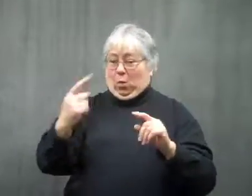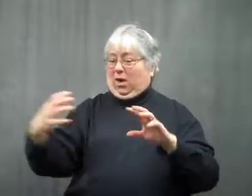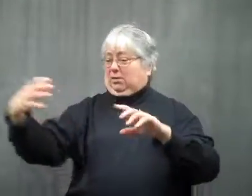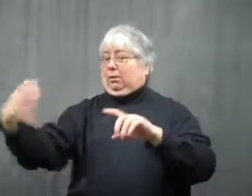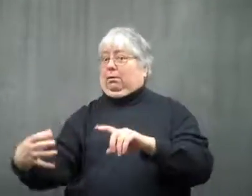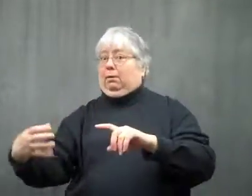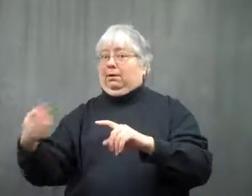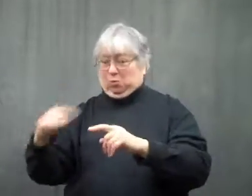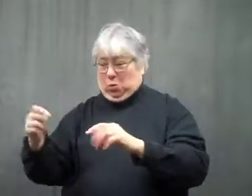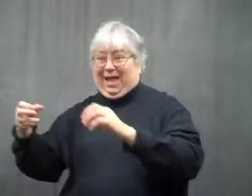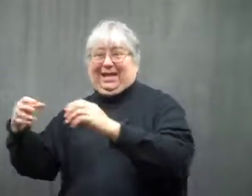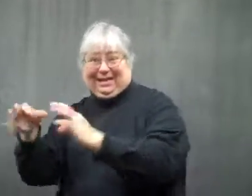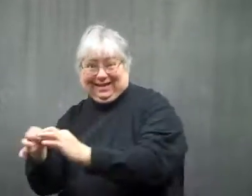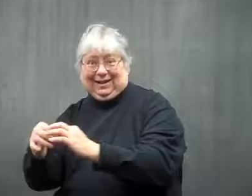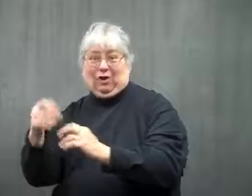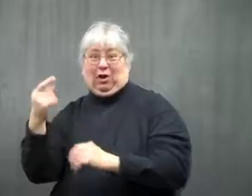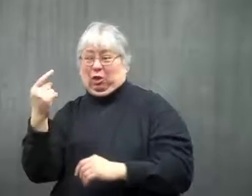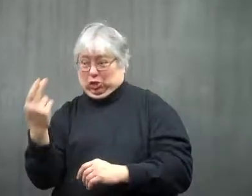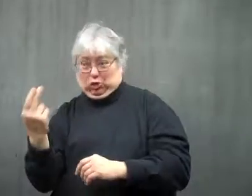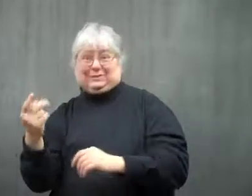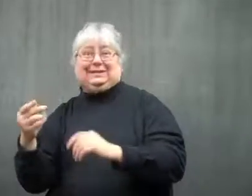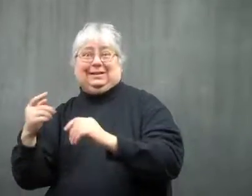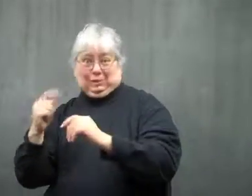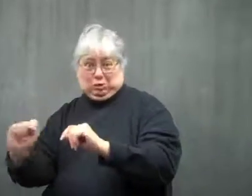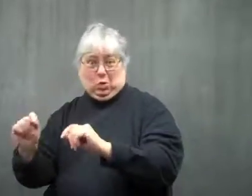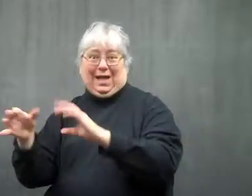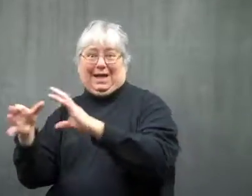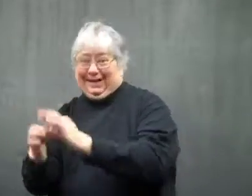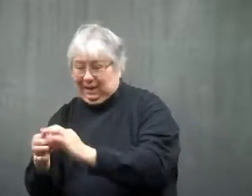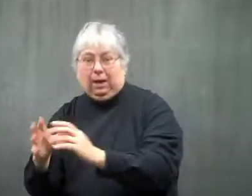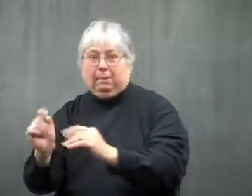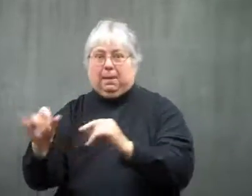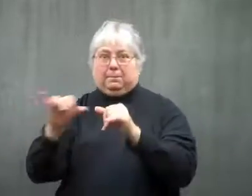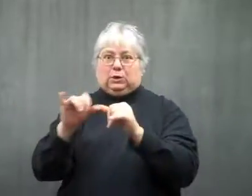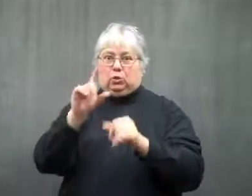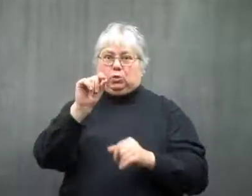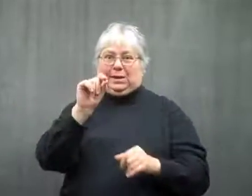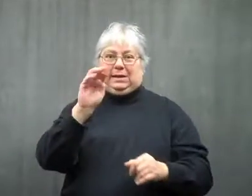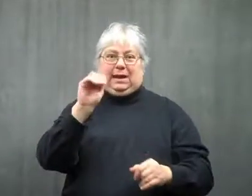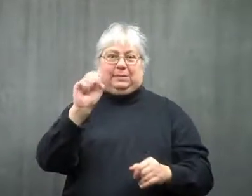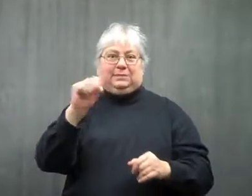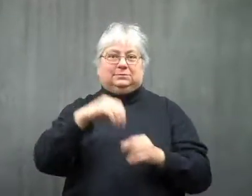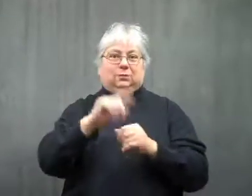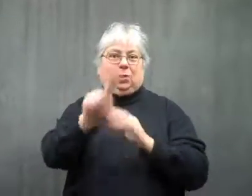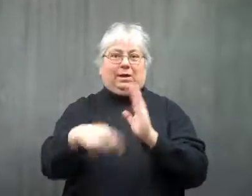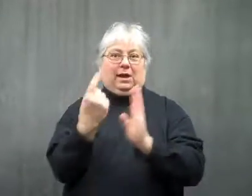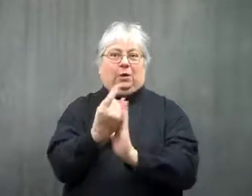They tried to hook up an annex on Thursday, but the levels went up to 20 an hour,